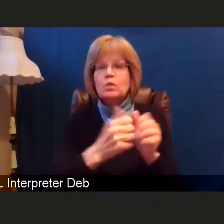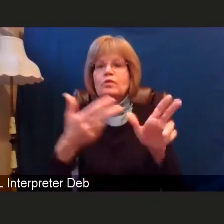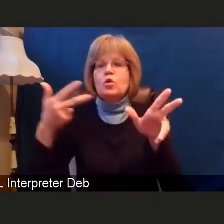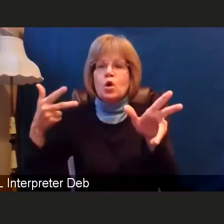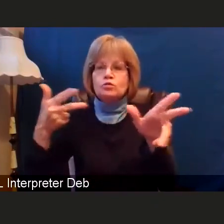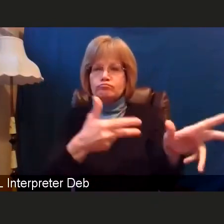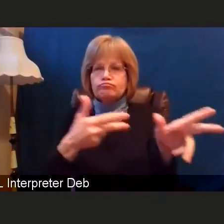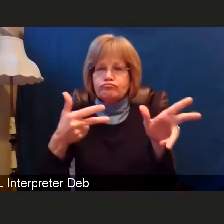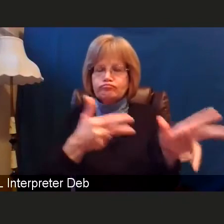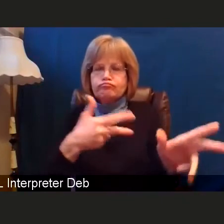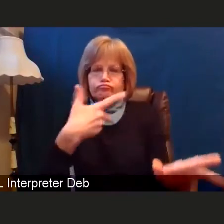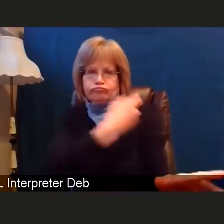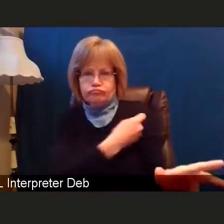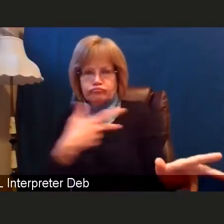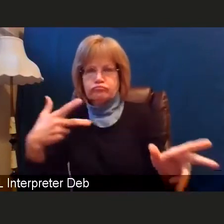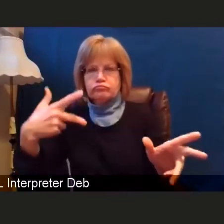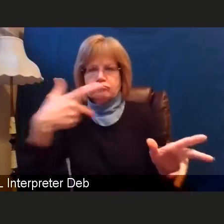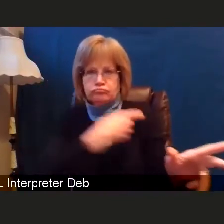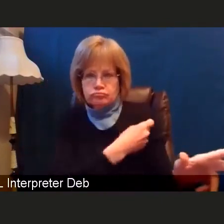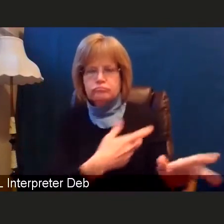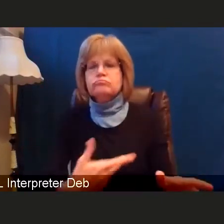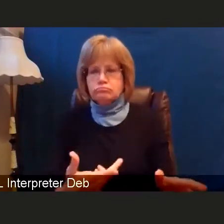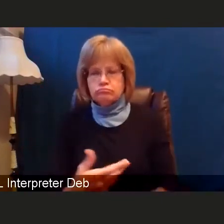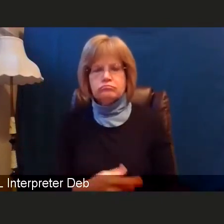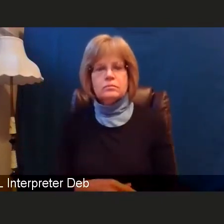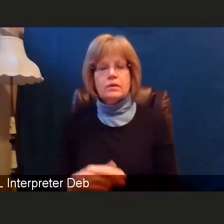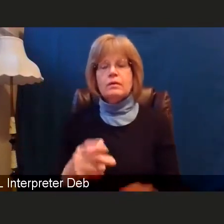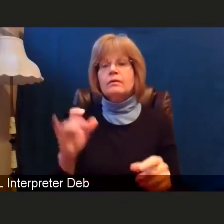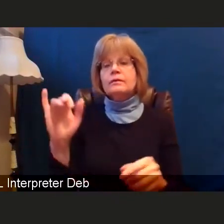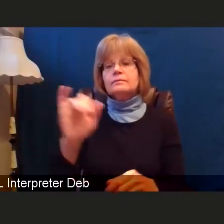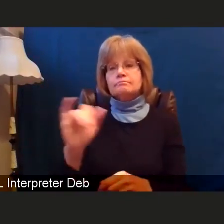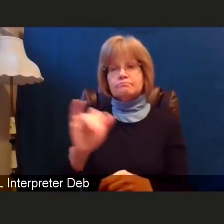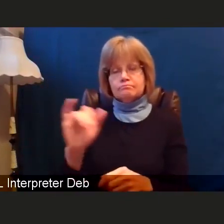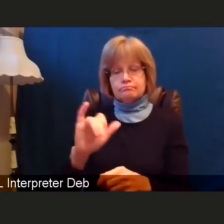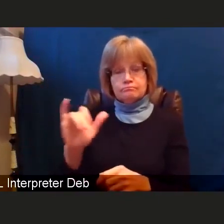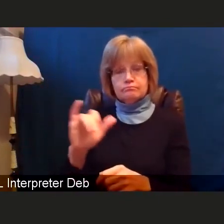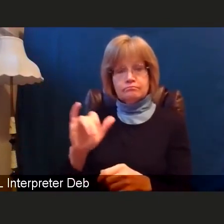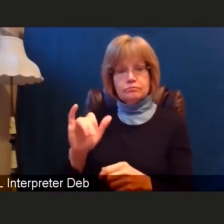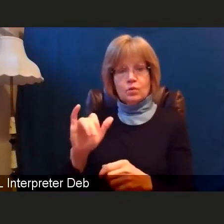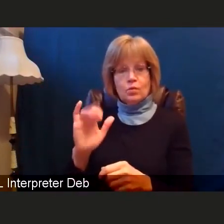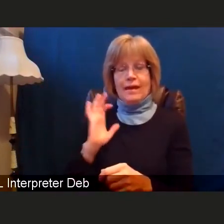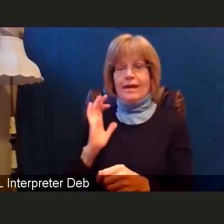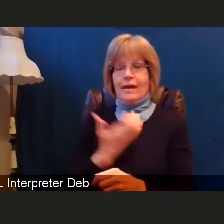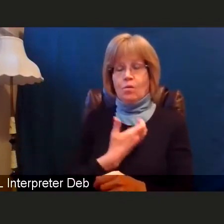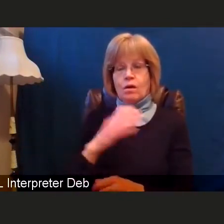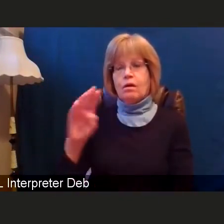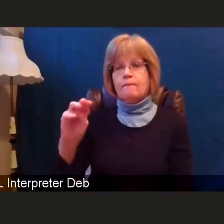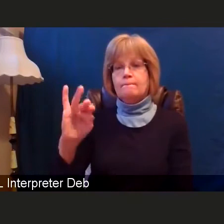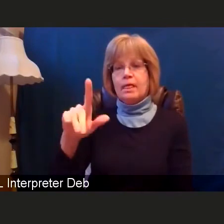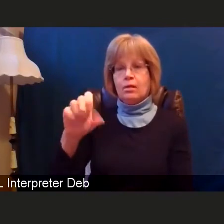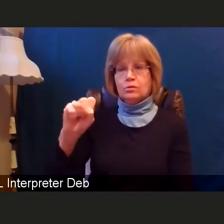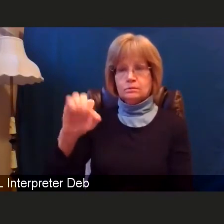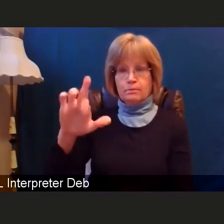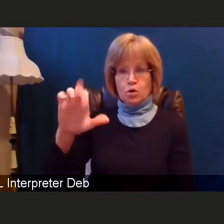We also continue to vaccinate as many people as possible through our own Millsboro clinic, our centralized clinic